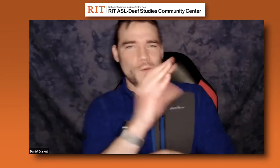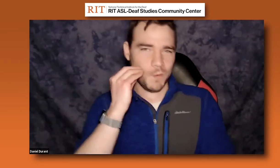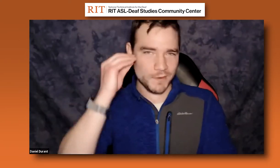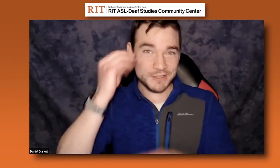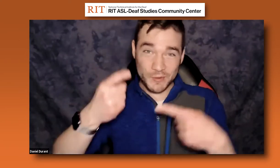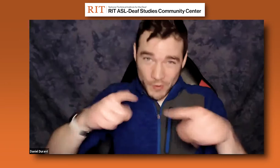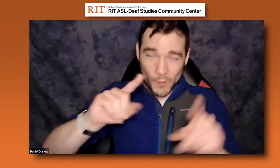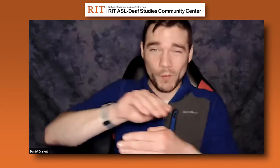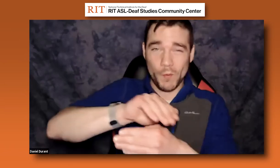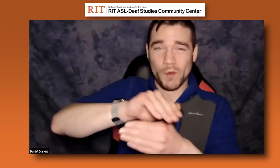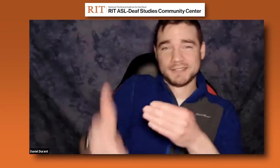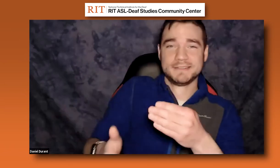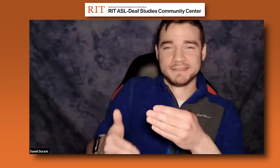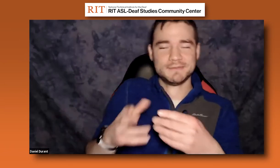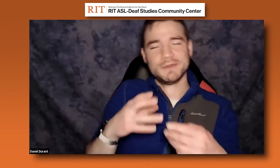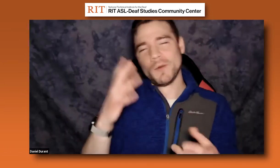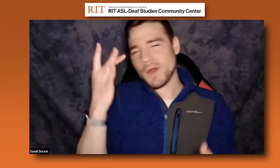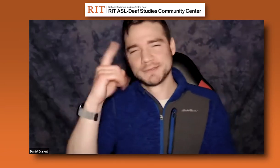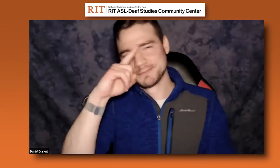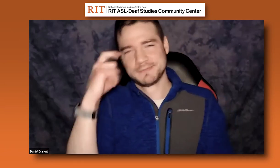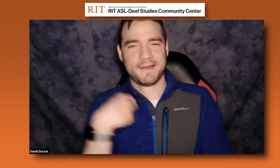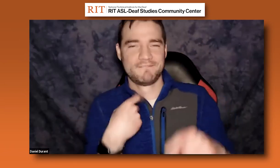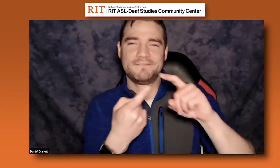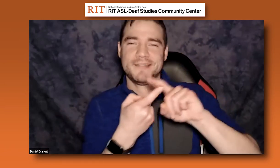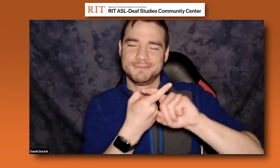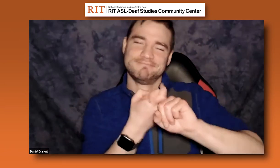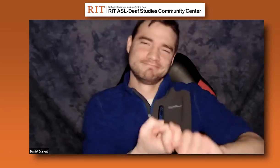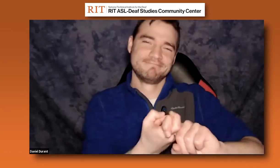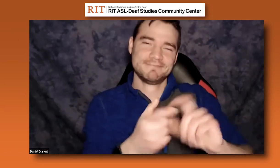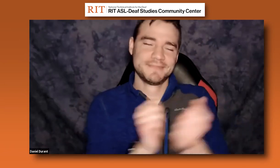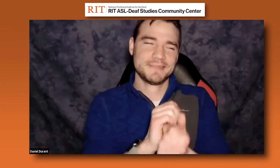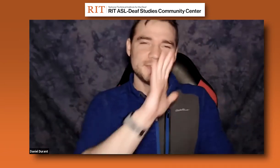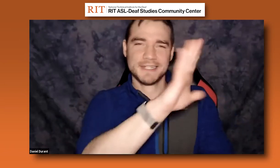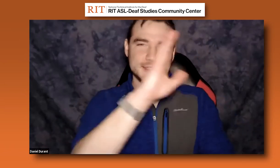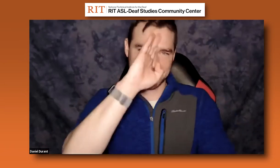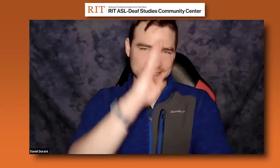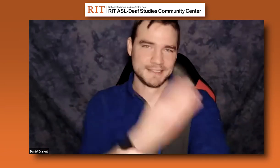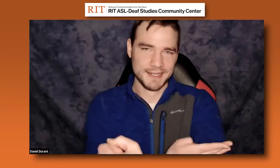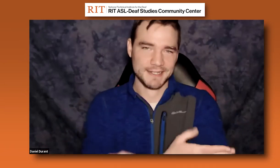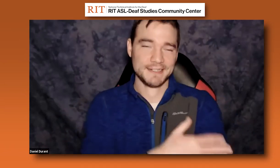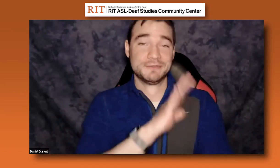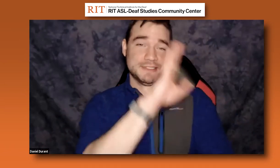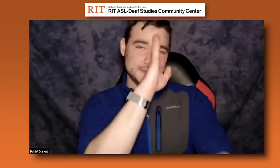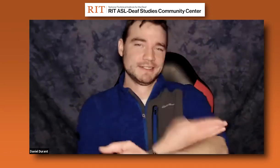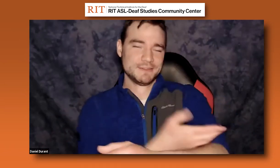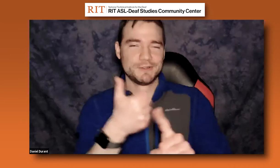to stay at her home over the weekends, and I actually was friends with her son.